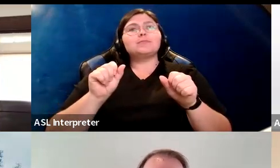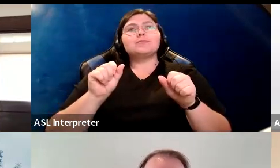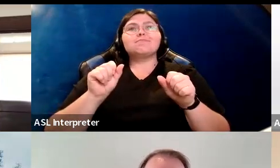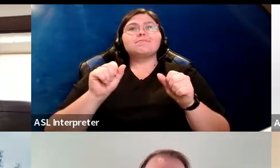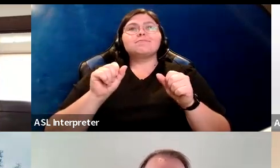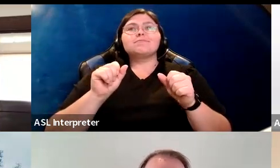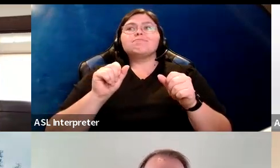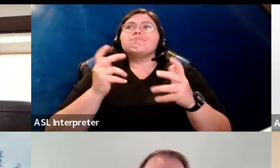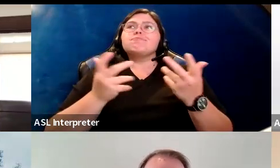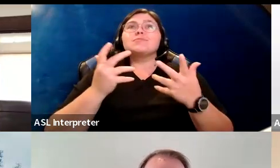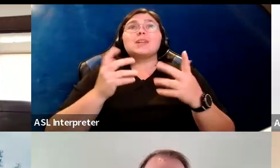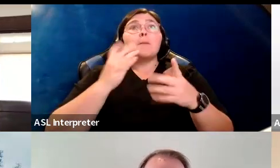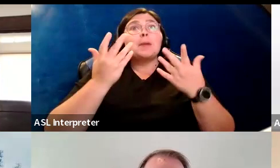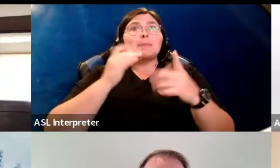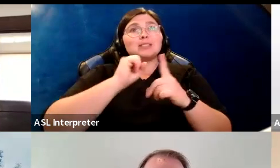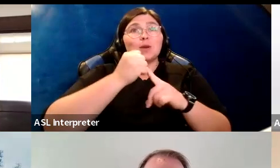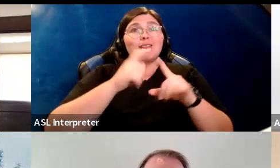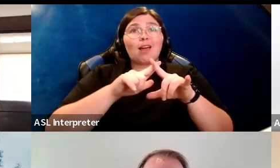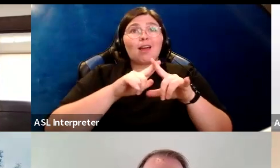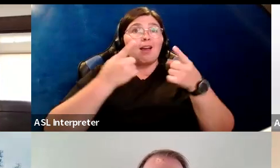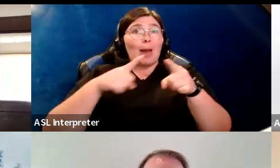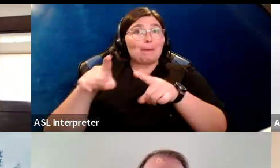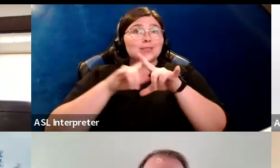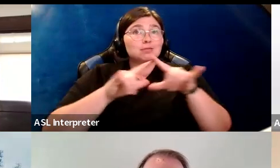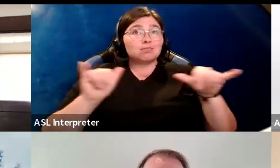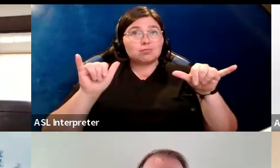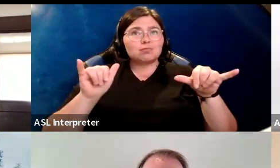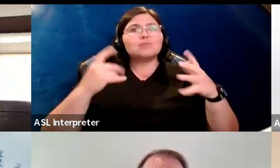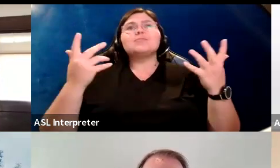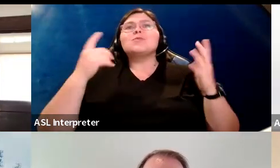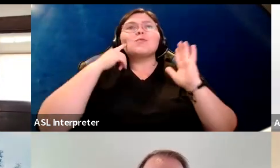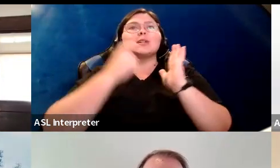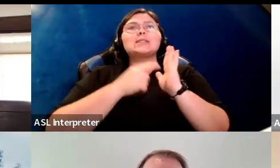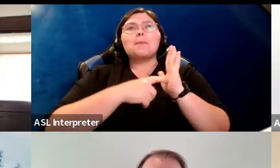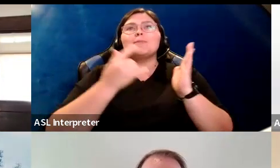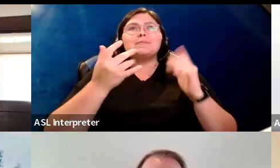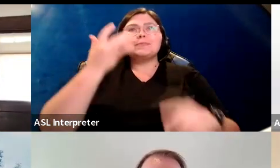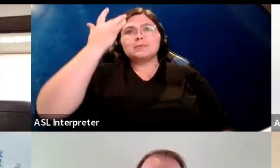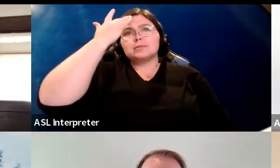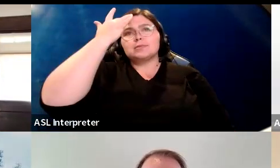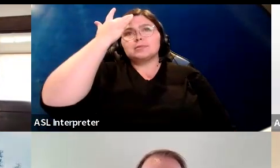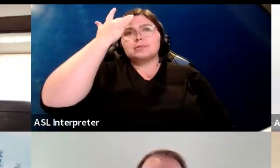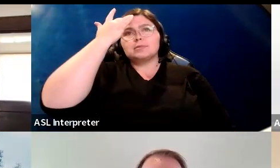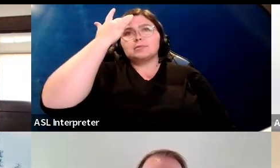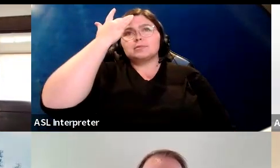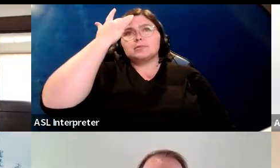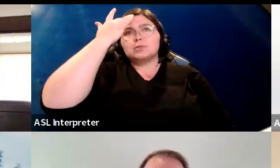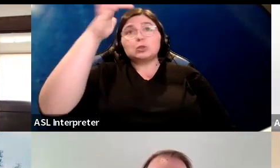may happen at the same time. So let's say that we're creating some sort of smart agent with smart glasses.